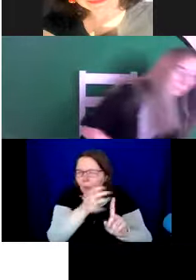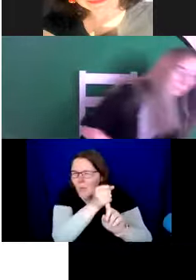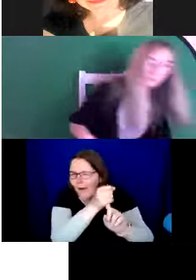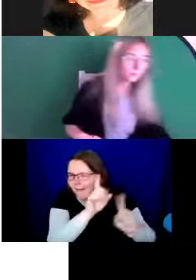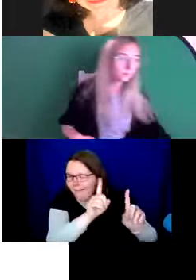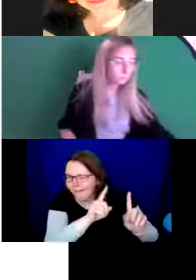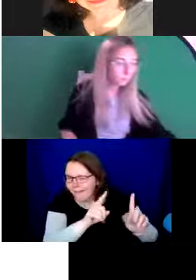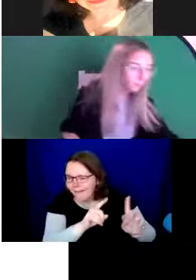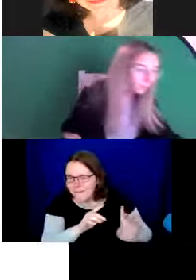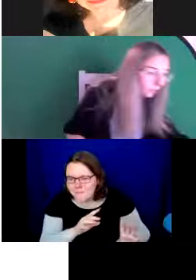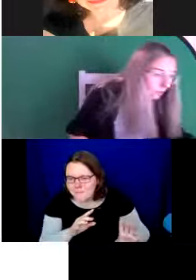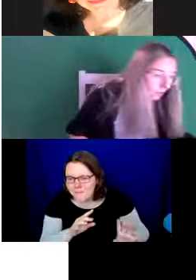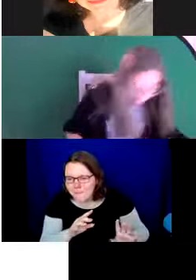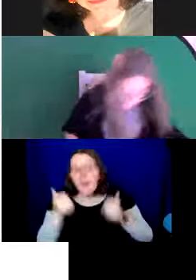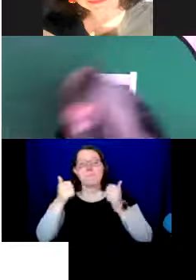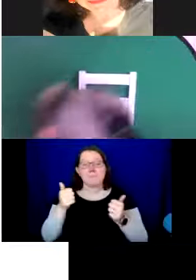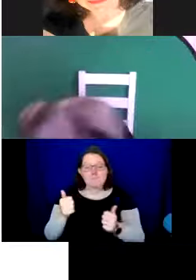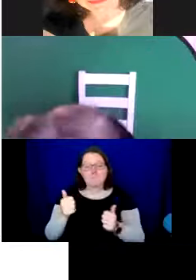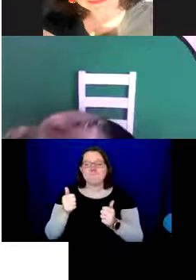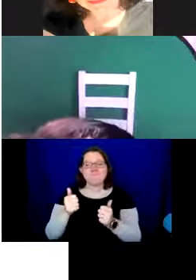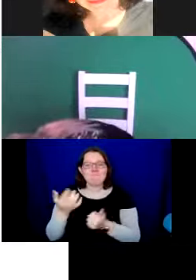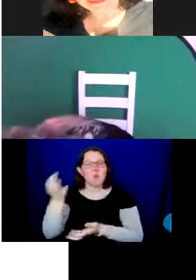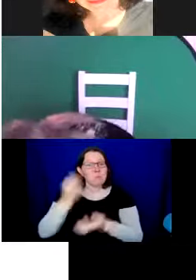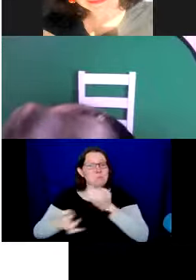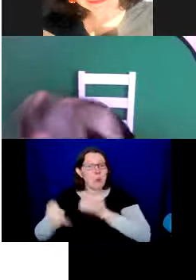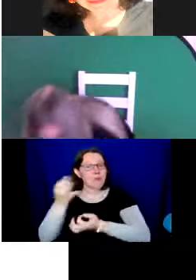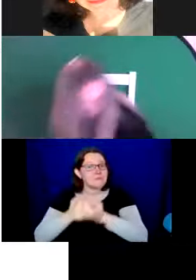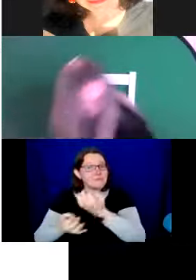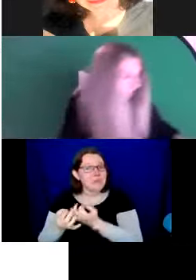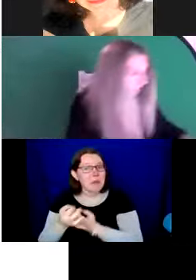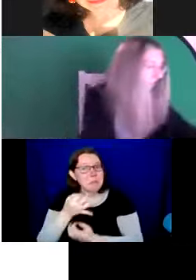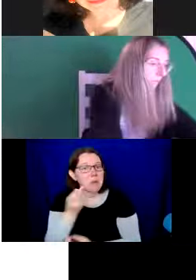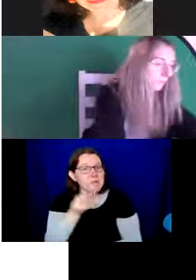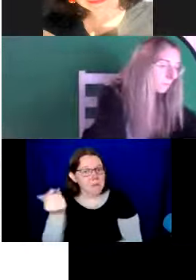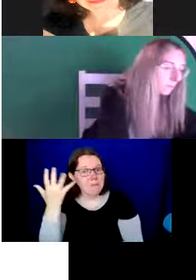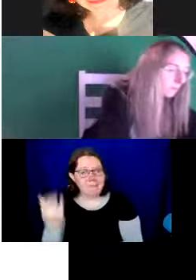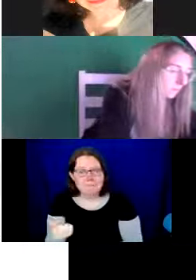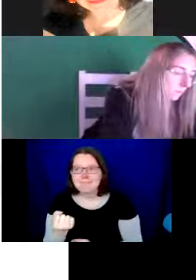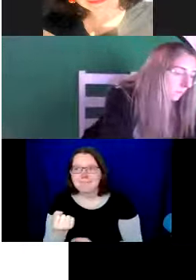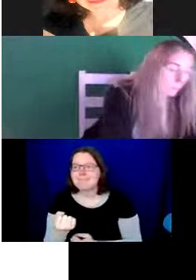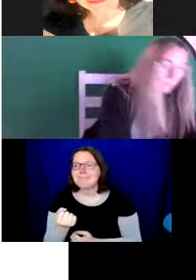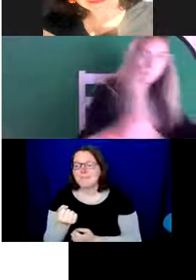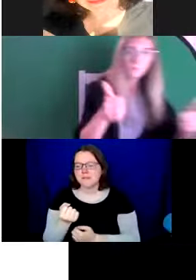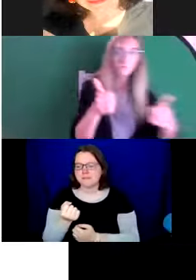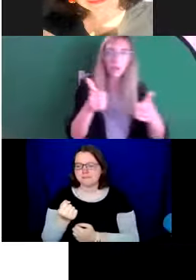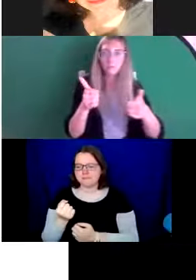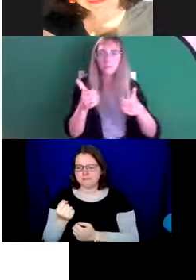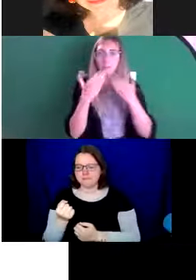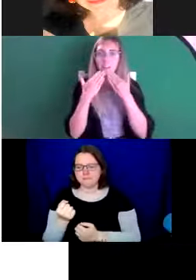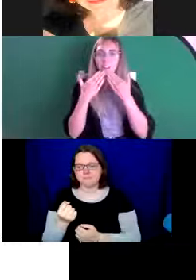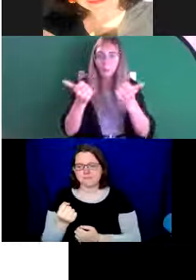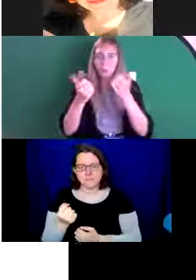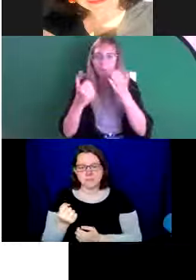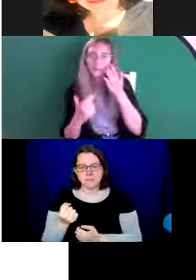hey yeah we've had a few questions okay um can you um can talk a bit more about